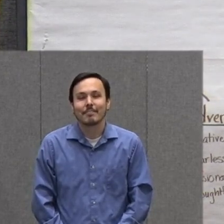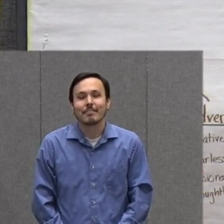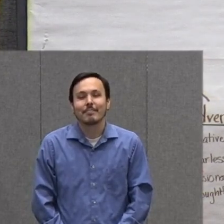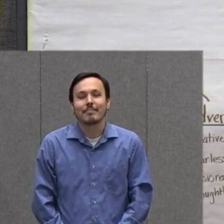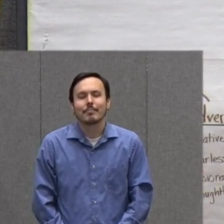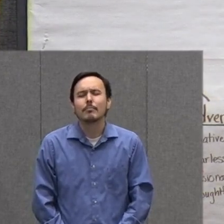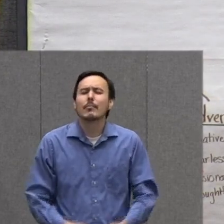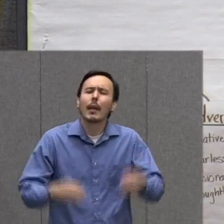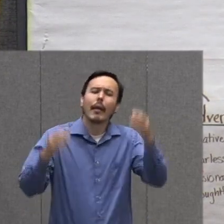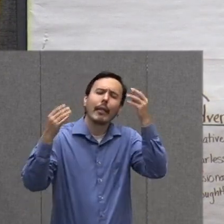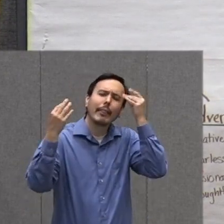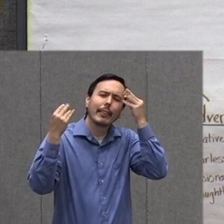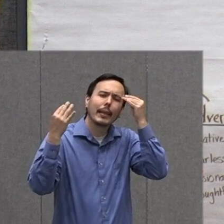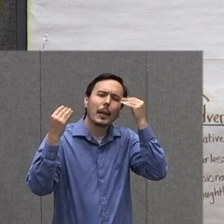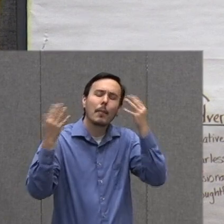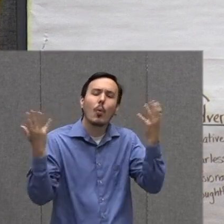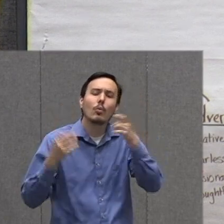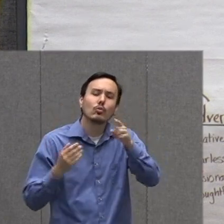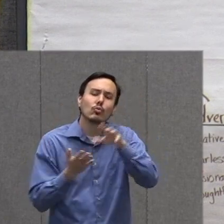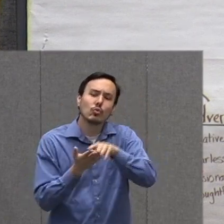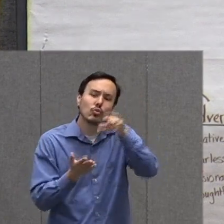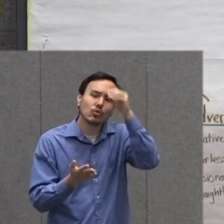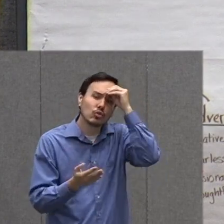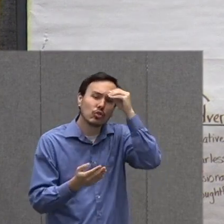Think about what you learned about volunteers today.